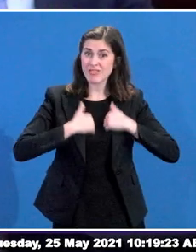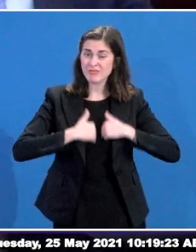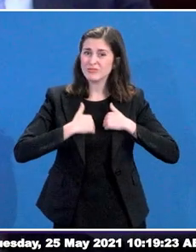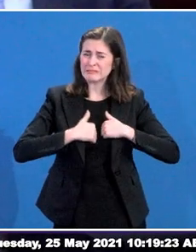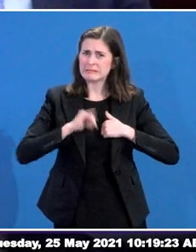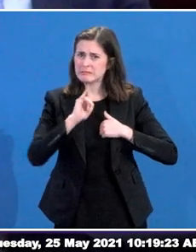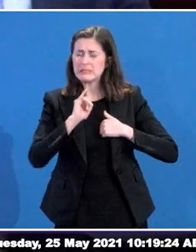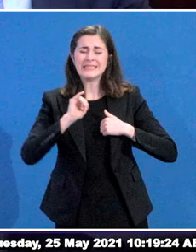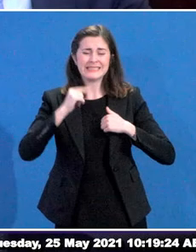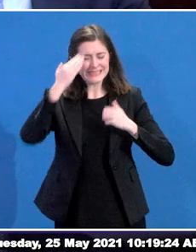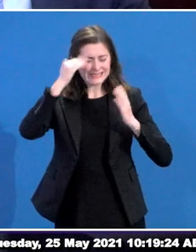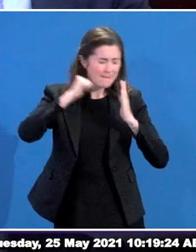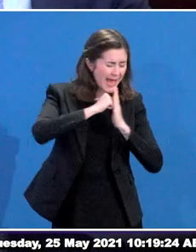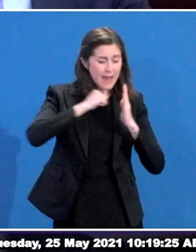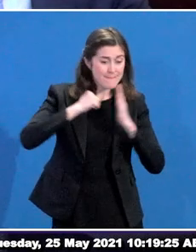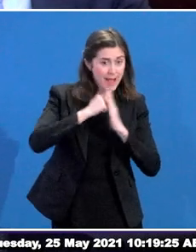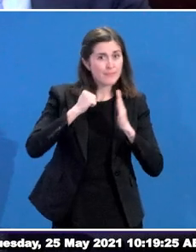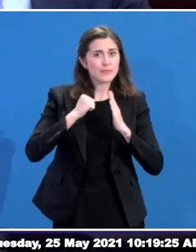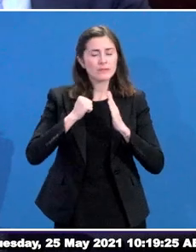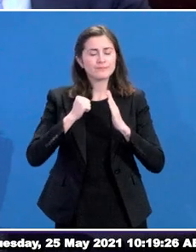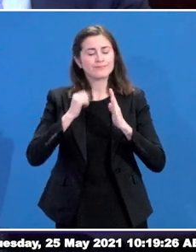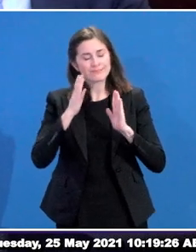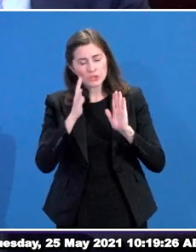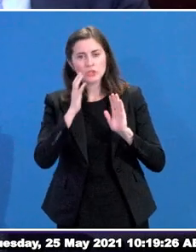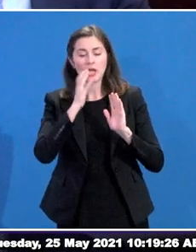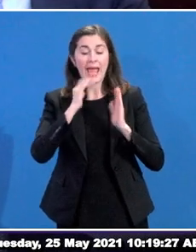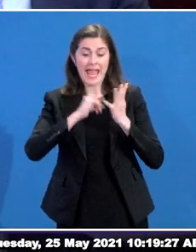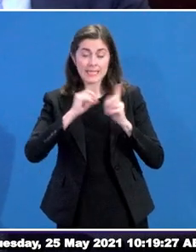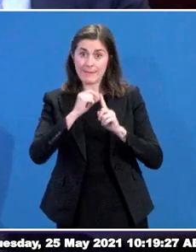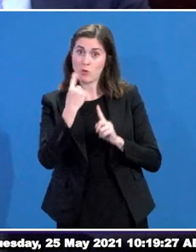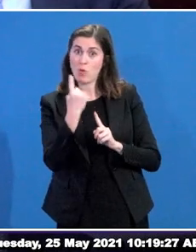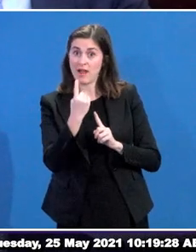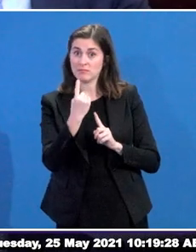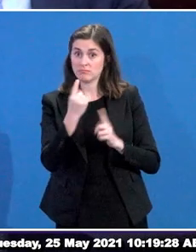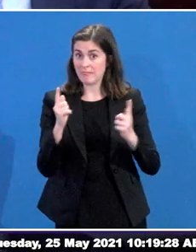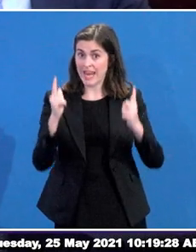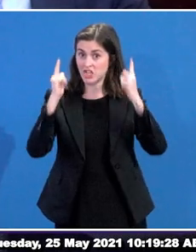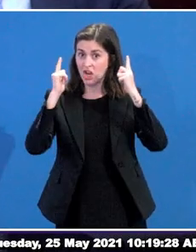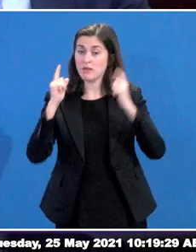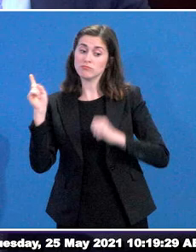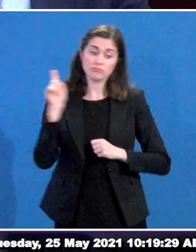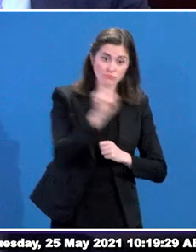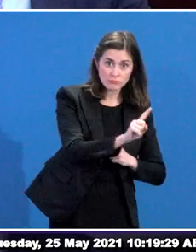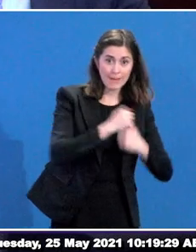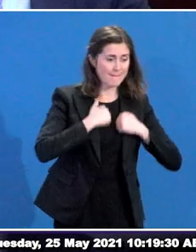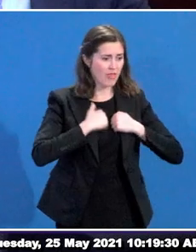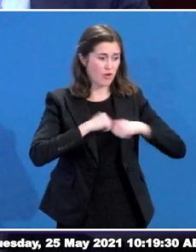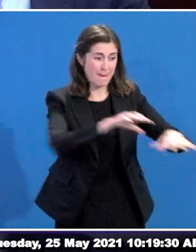and that SP1, sorry, picked up Melissa while she was naked,